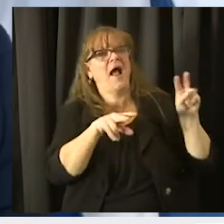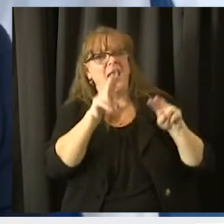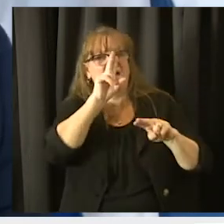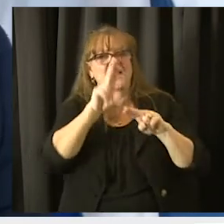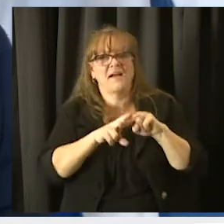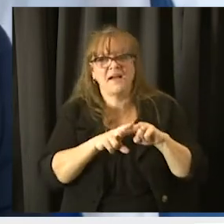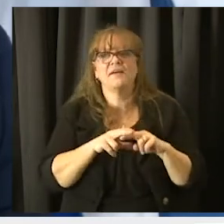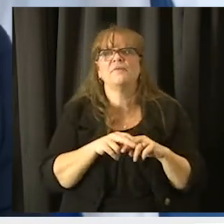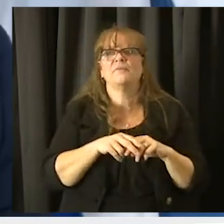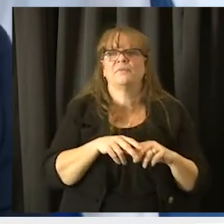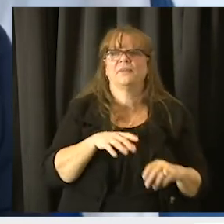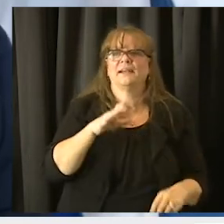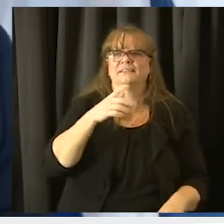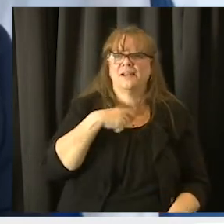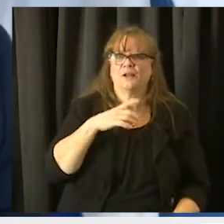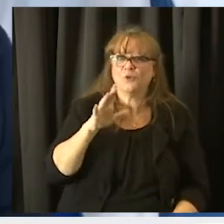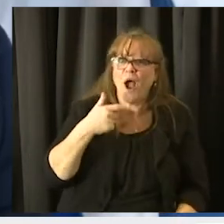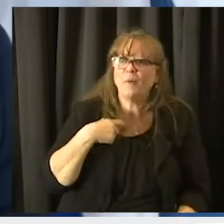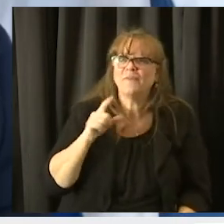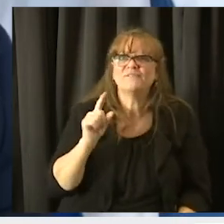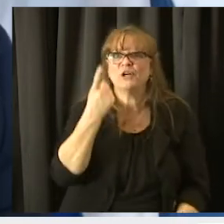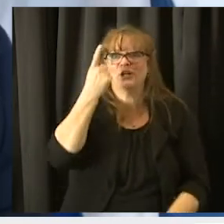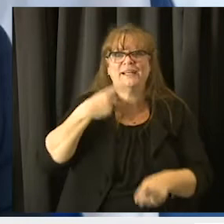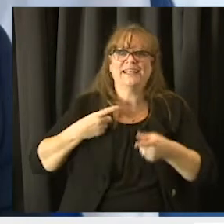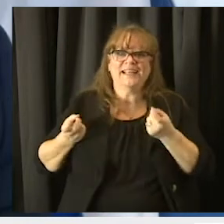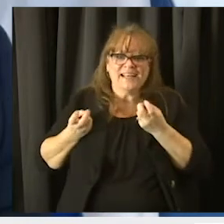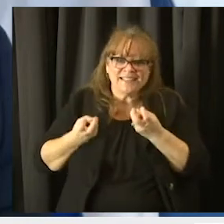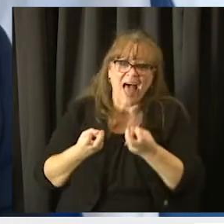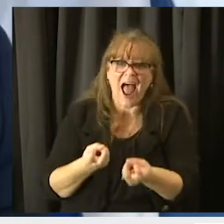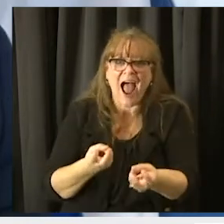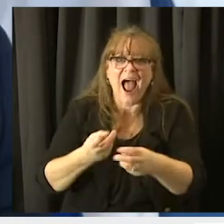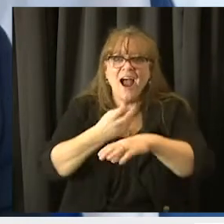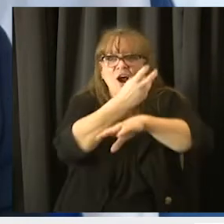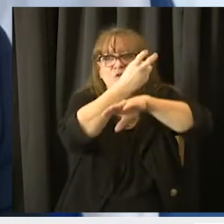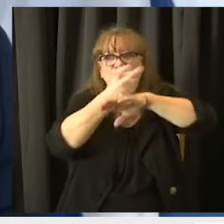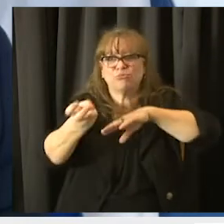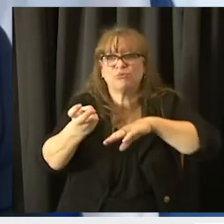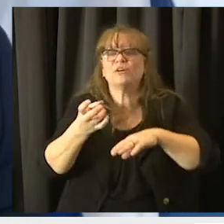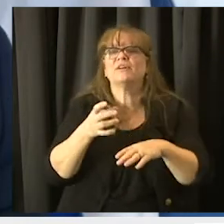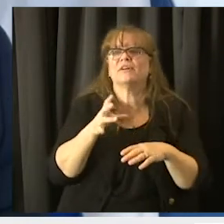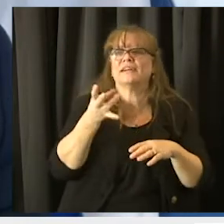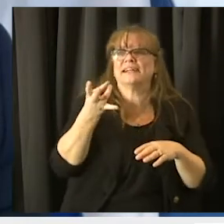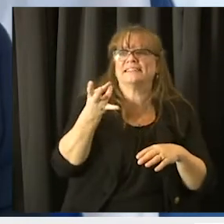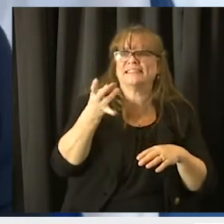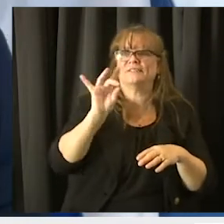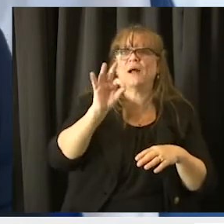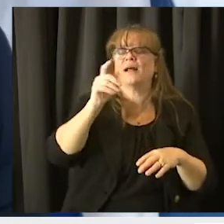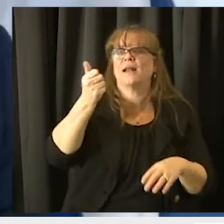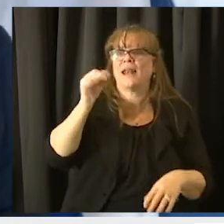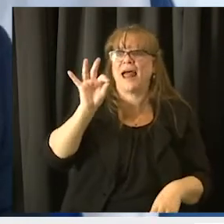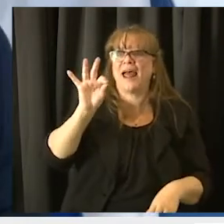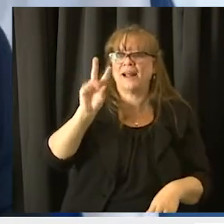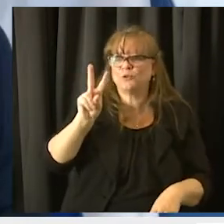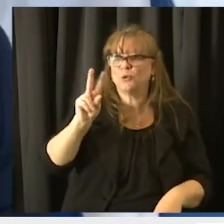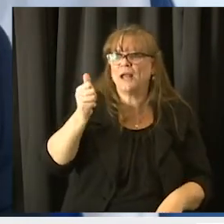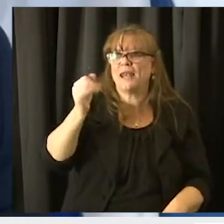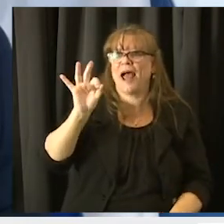91 and 92 uh first person to sled in those years in other years i was beat out by cousins and